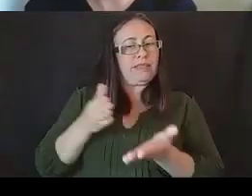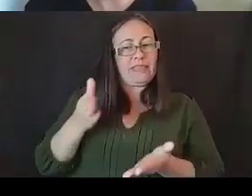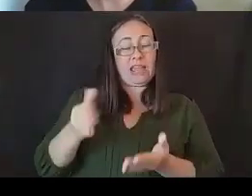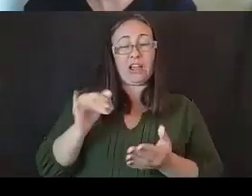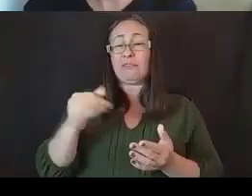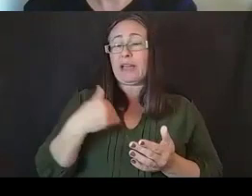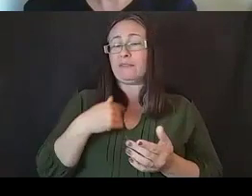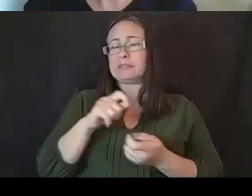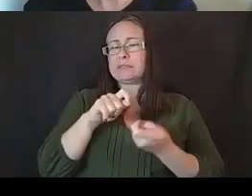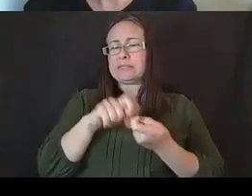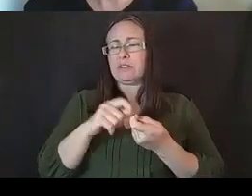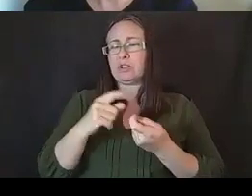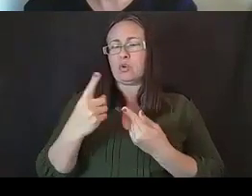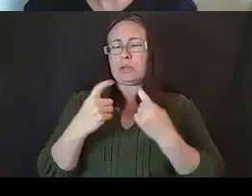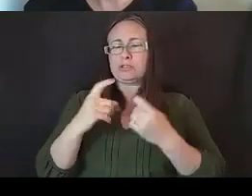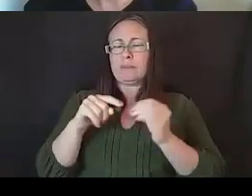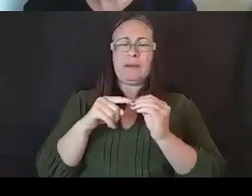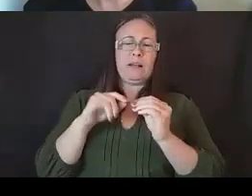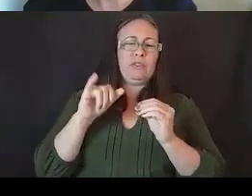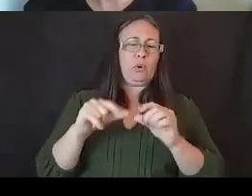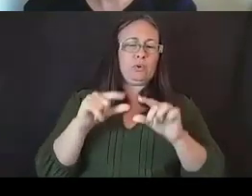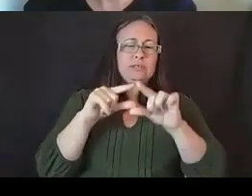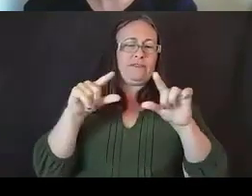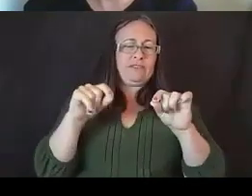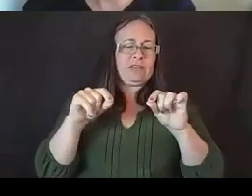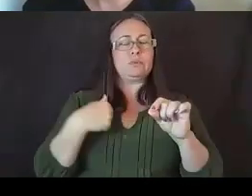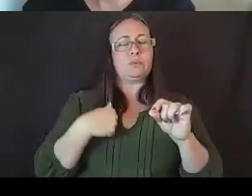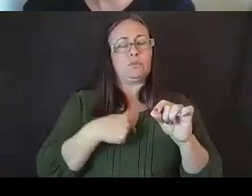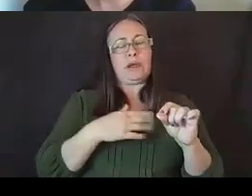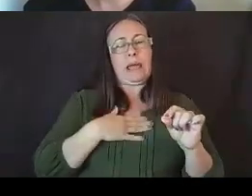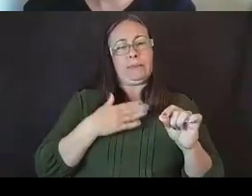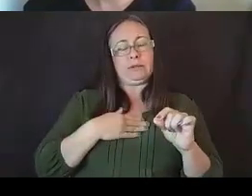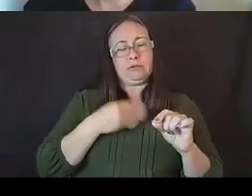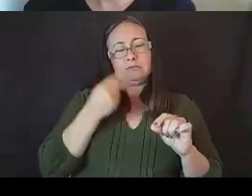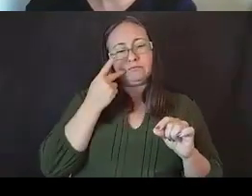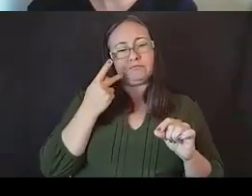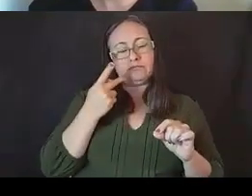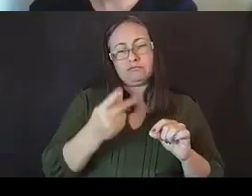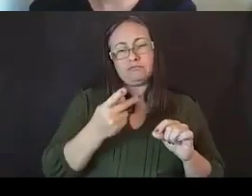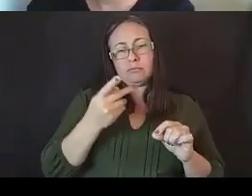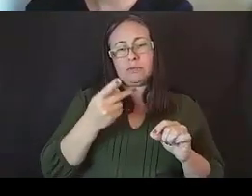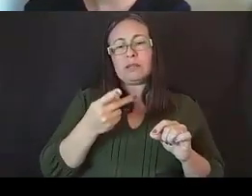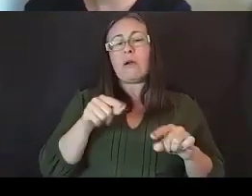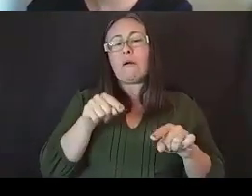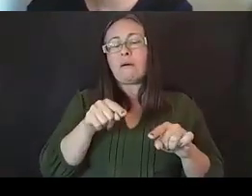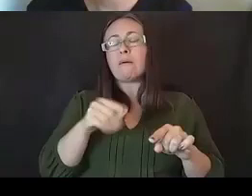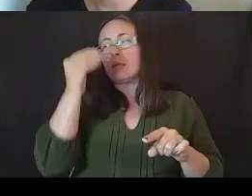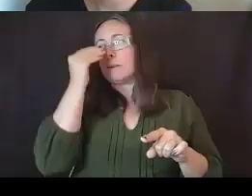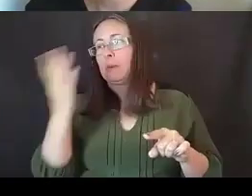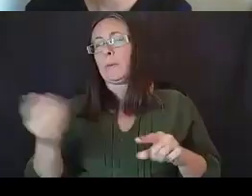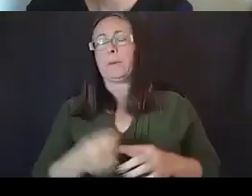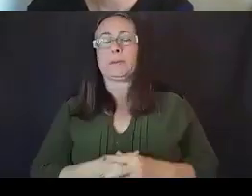about what those fields are, we're happy to tell you what we're looking at, which fields those are. Megan Columbus: All right, we've got a question